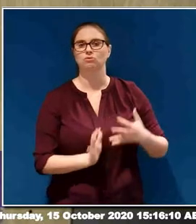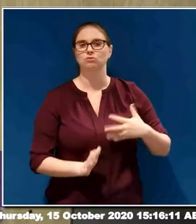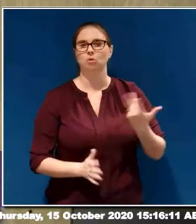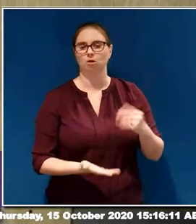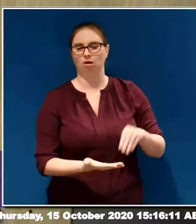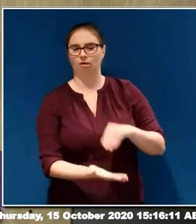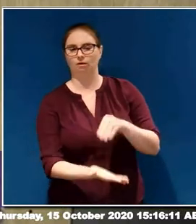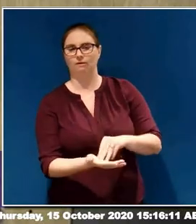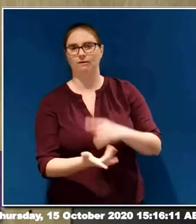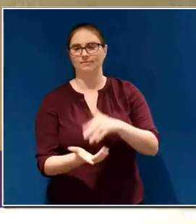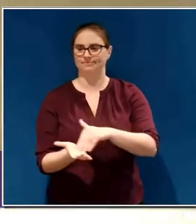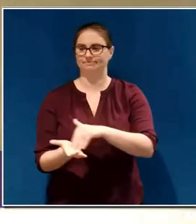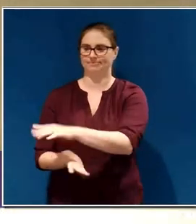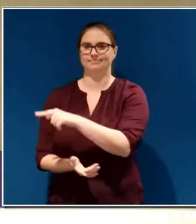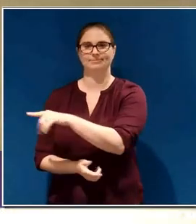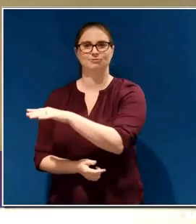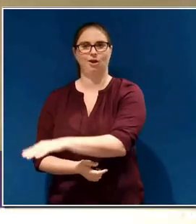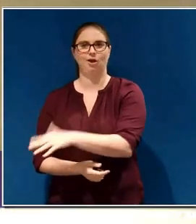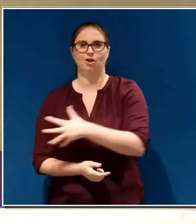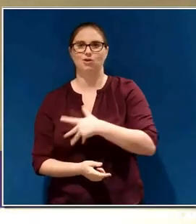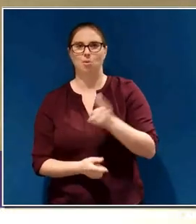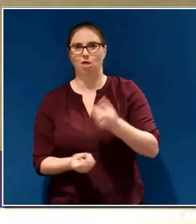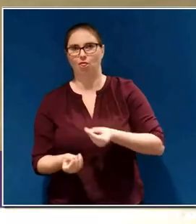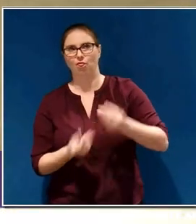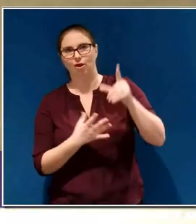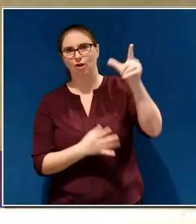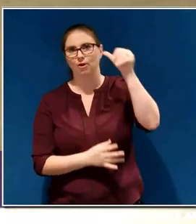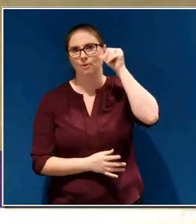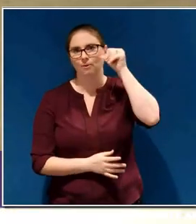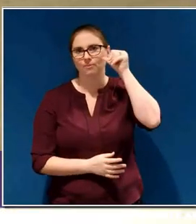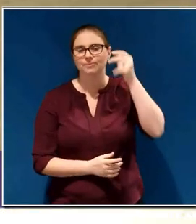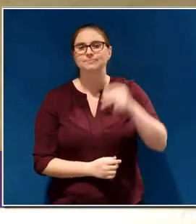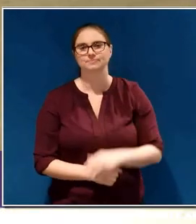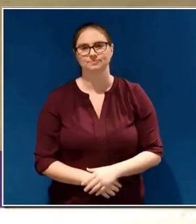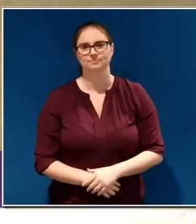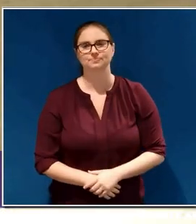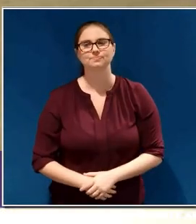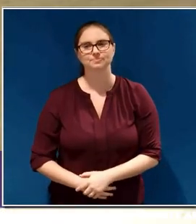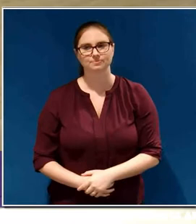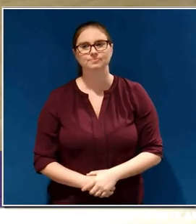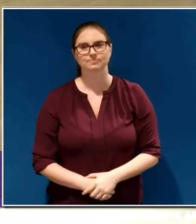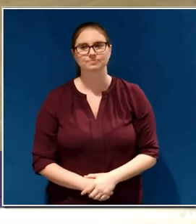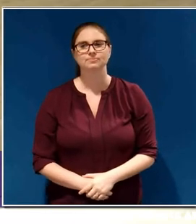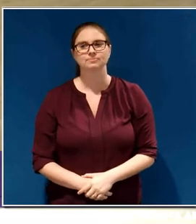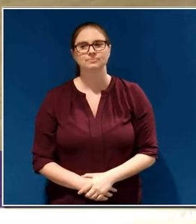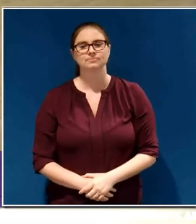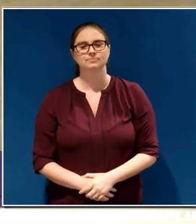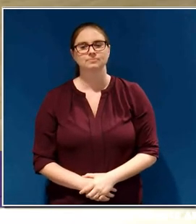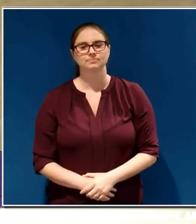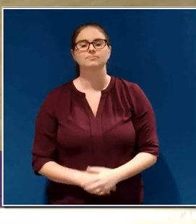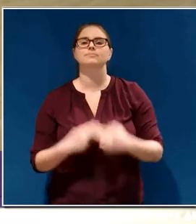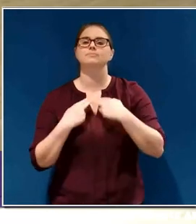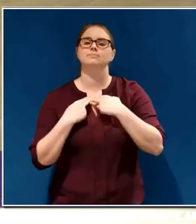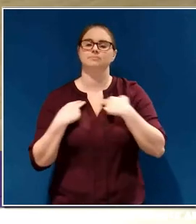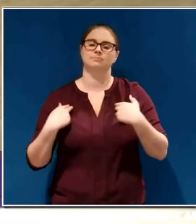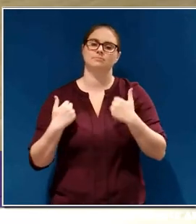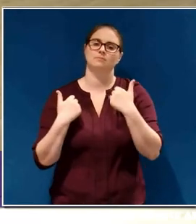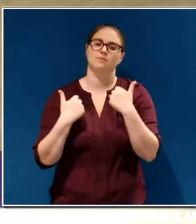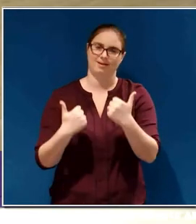So they're the types of things that you're referring to when you speak about informal exclusions, correct? Yes.